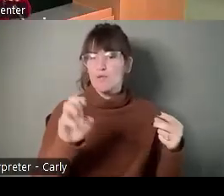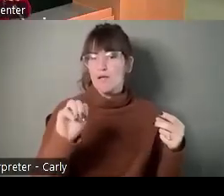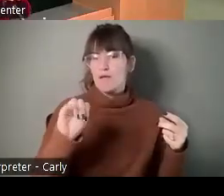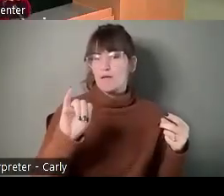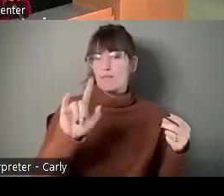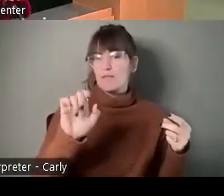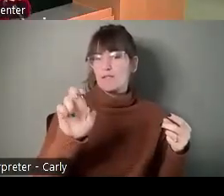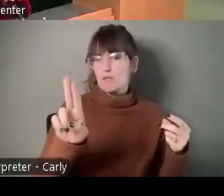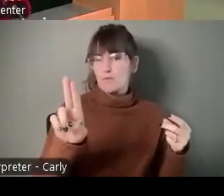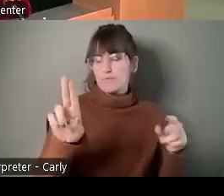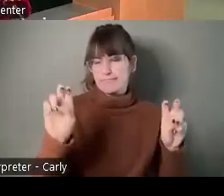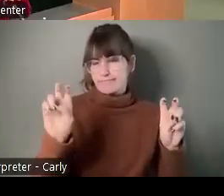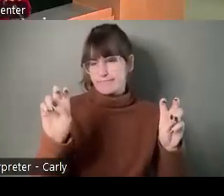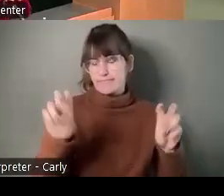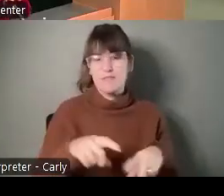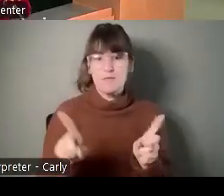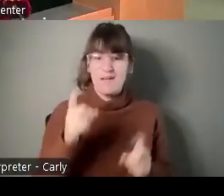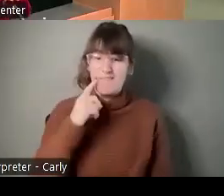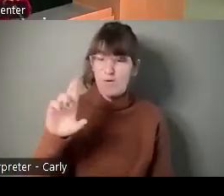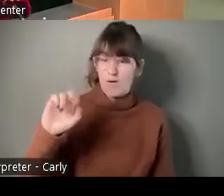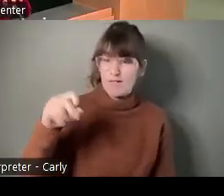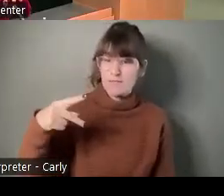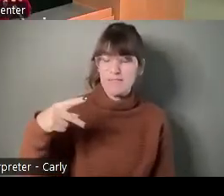to the millu? But with RSP, like we're less likely to do that because we're going to be